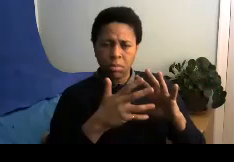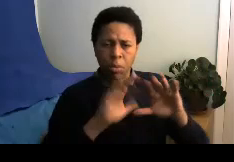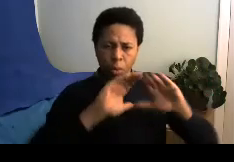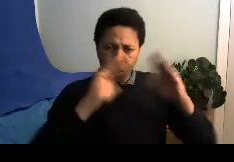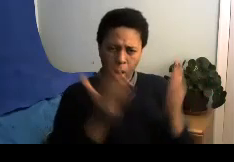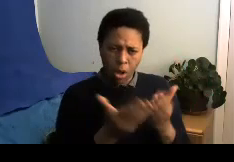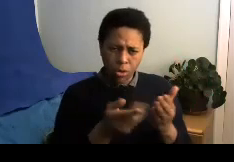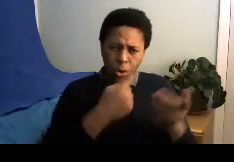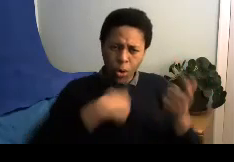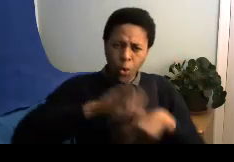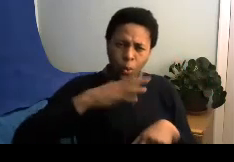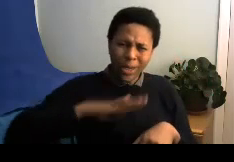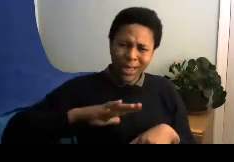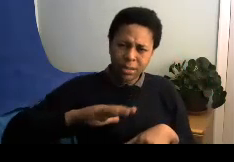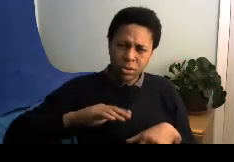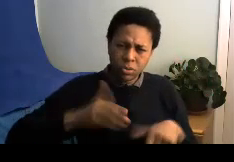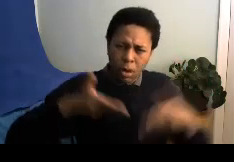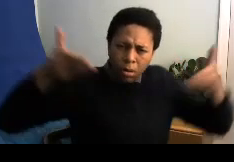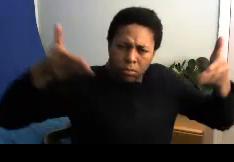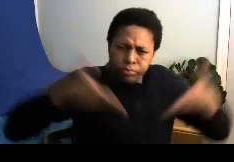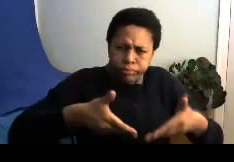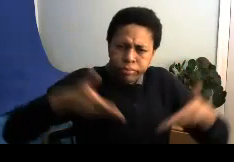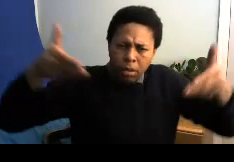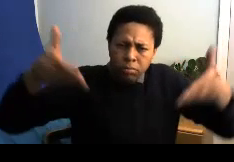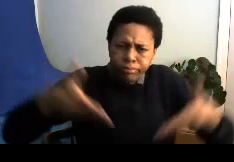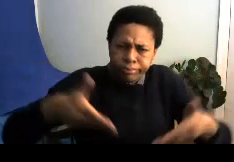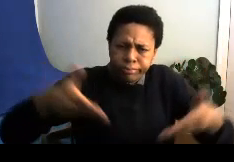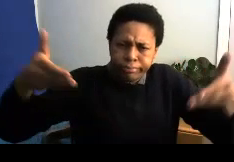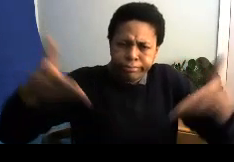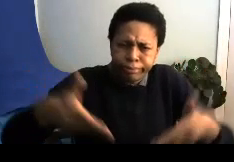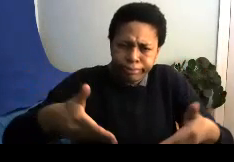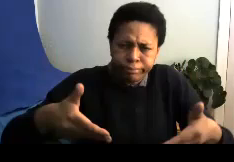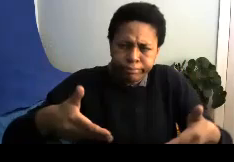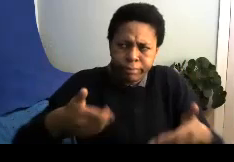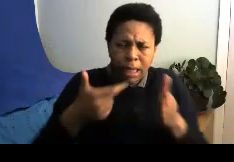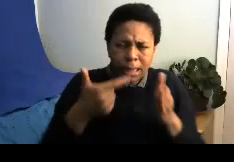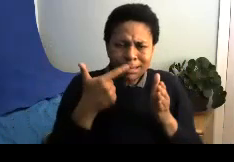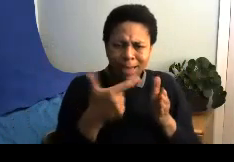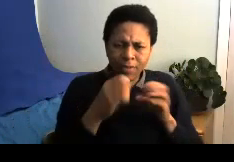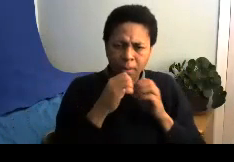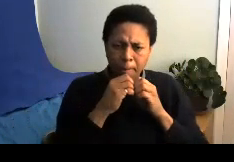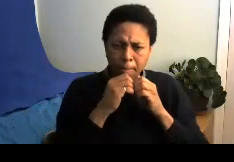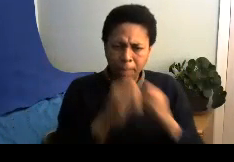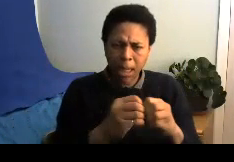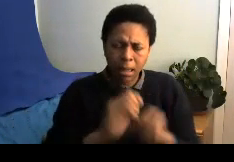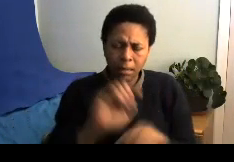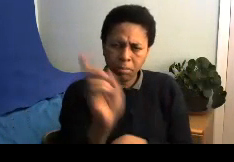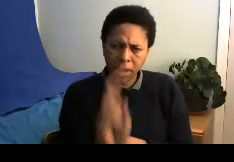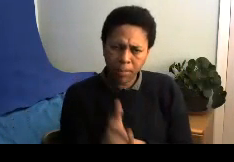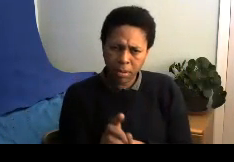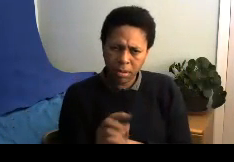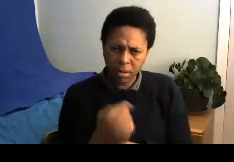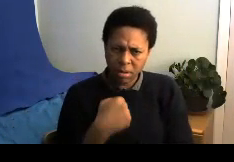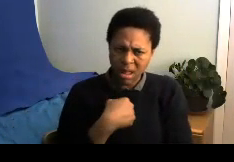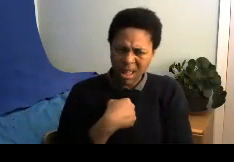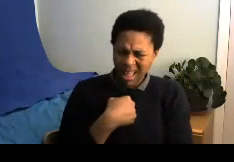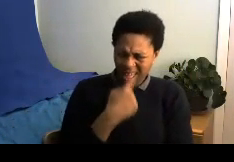billion people, 7 billion people between us like across the world. Like, that doesn't sound like Paradise to me, that sounds